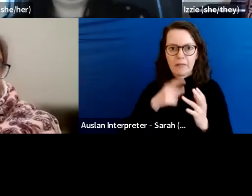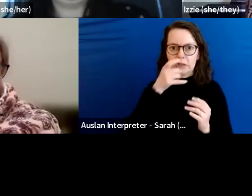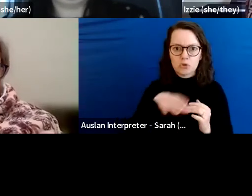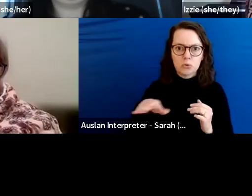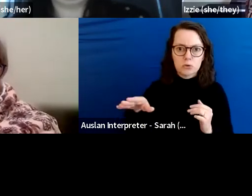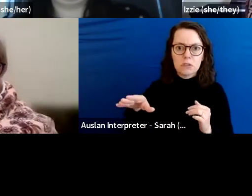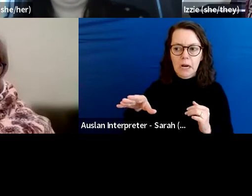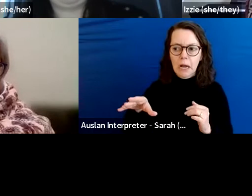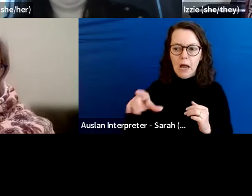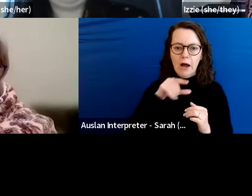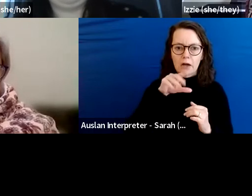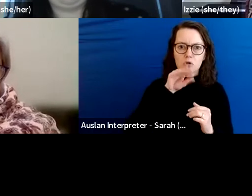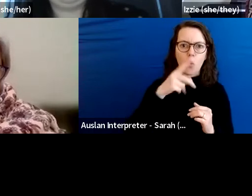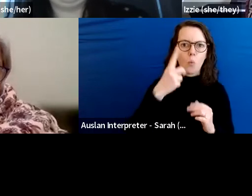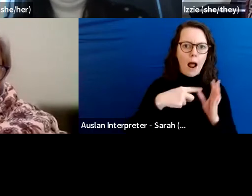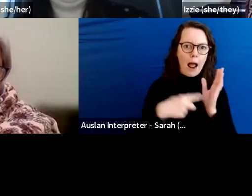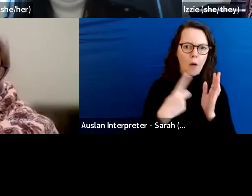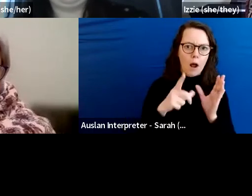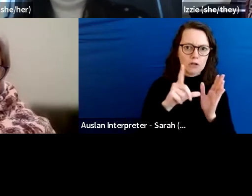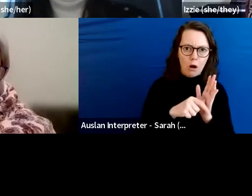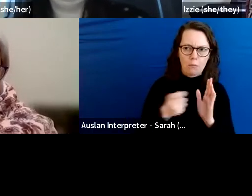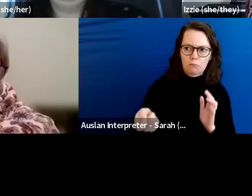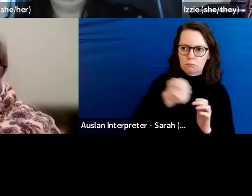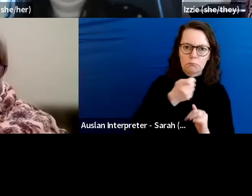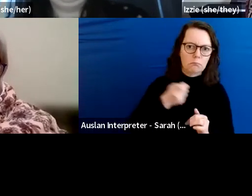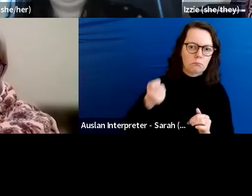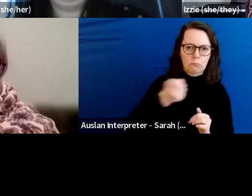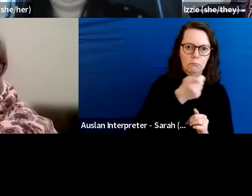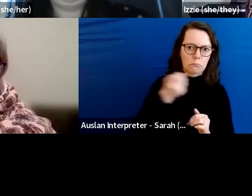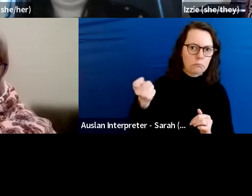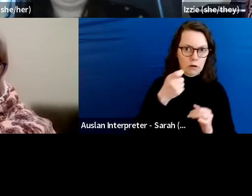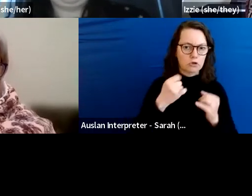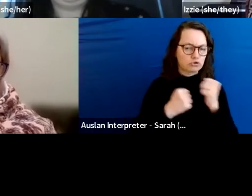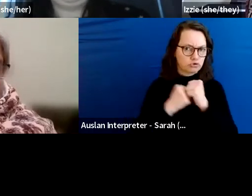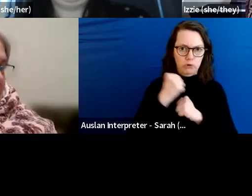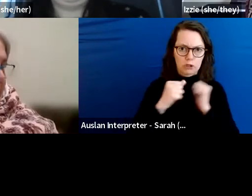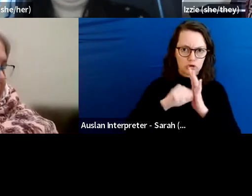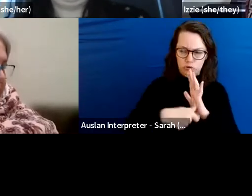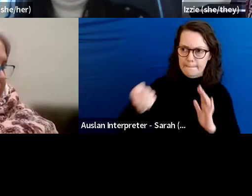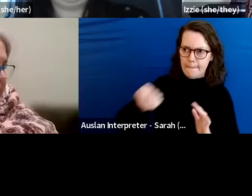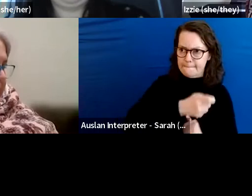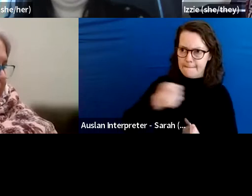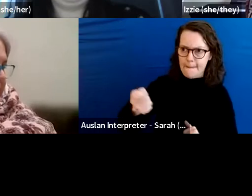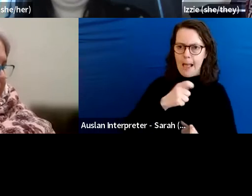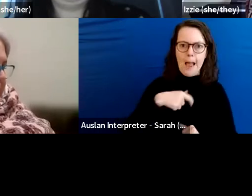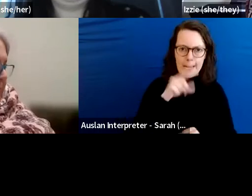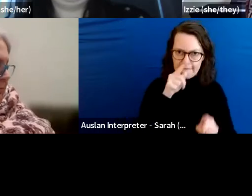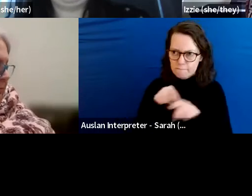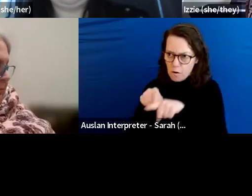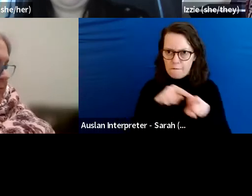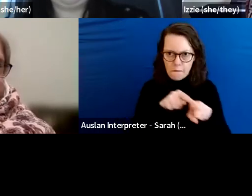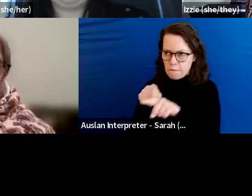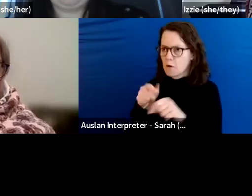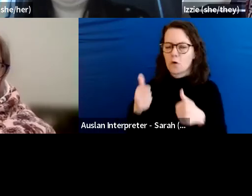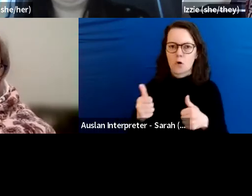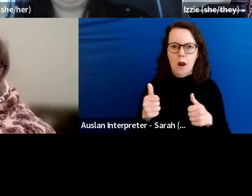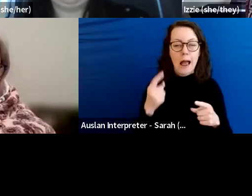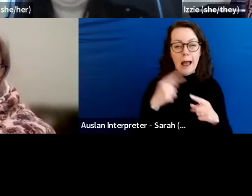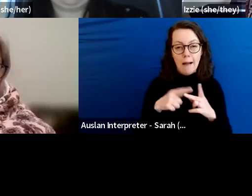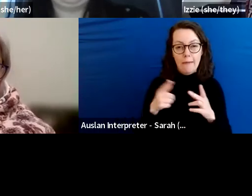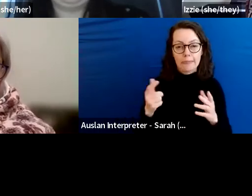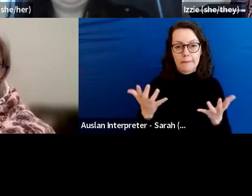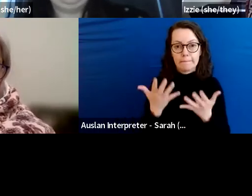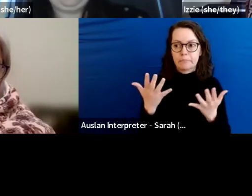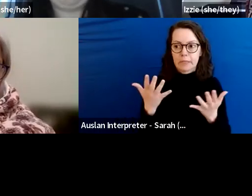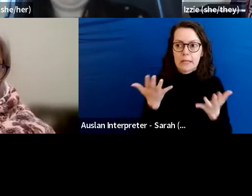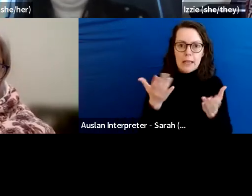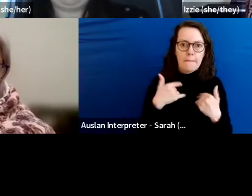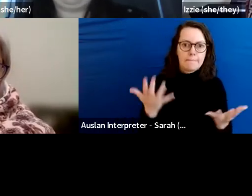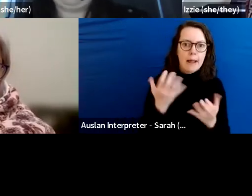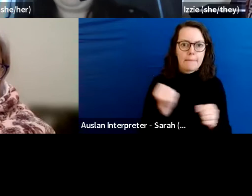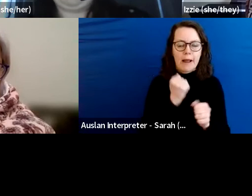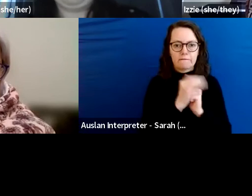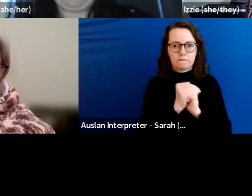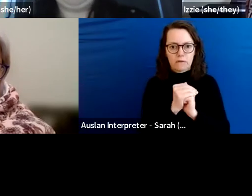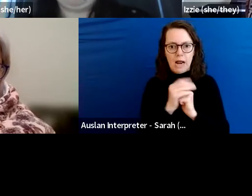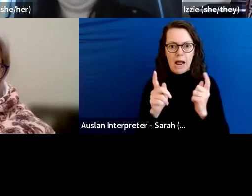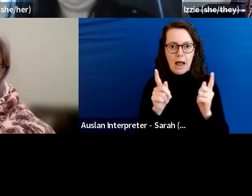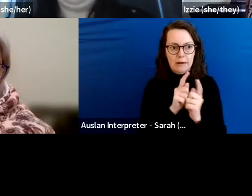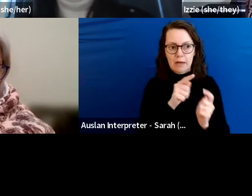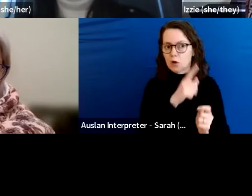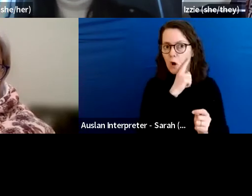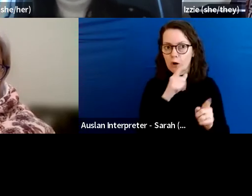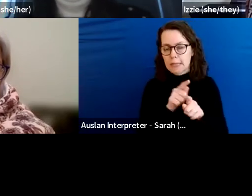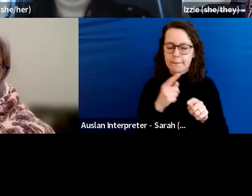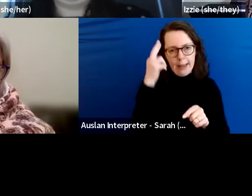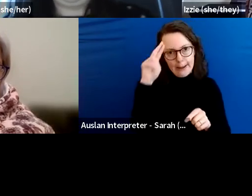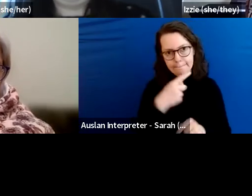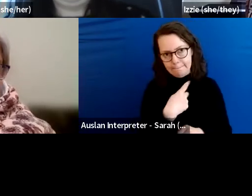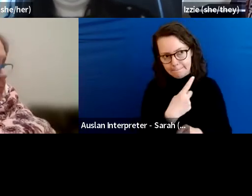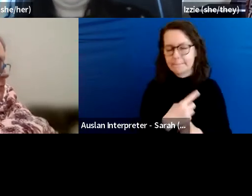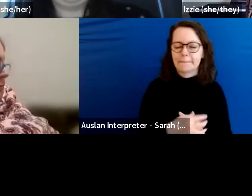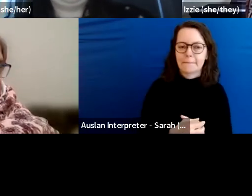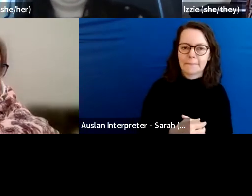children and being able to talk one at a time and having that strict structure, but also ensuring that I was able to go to environment, and just be a child and be able to create friends and meet another little girl that was named Emily and also having